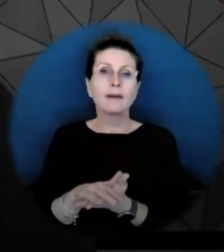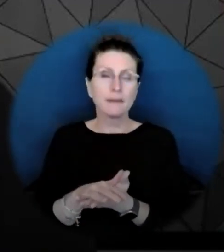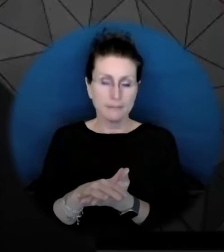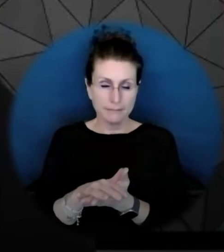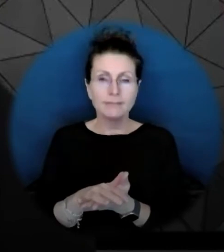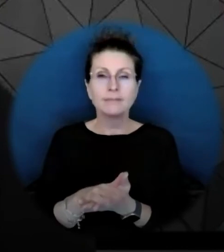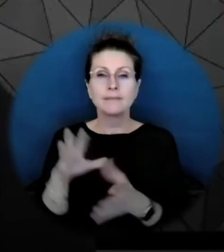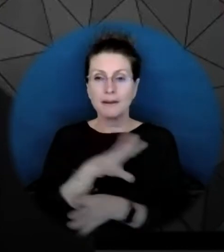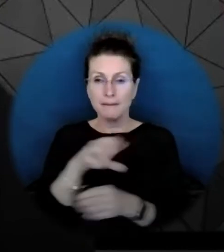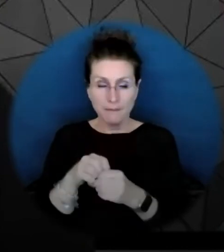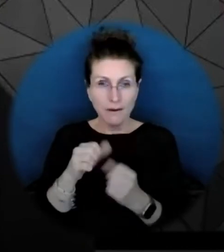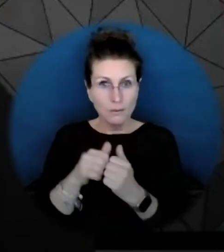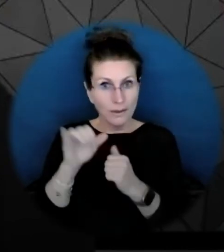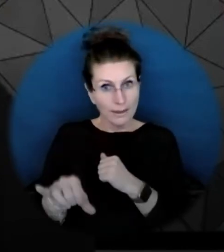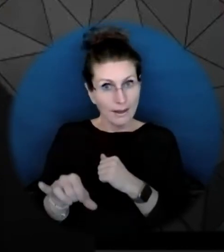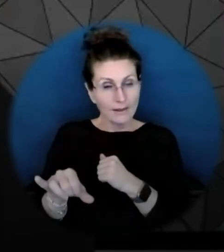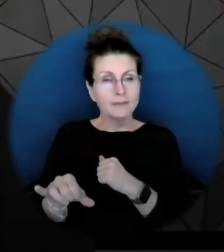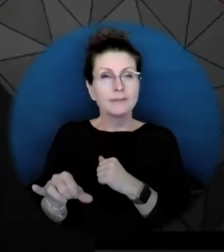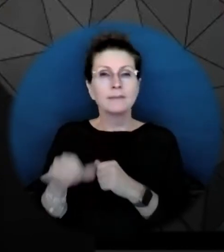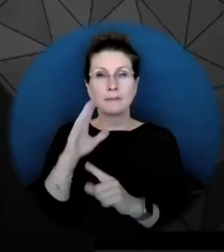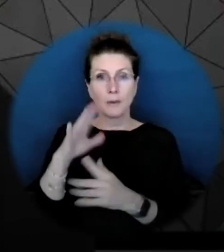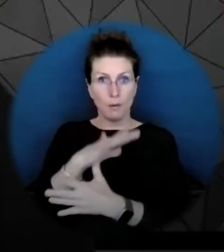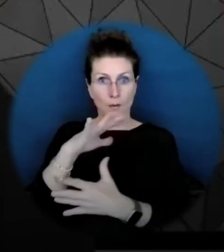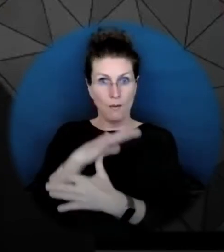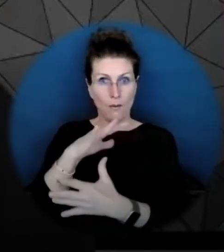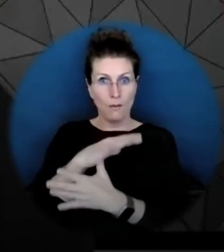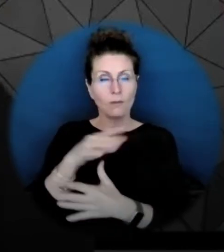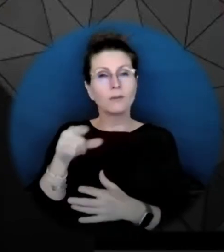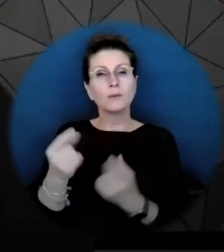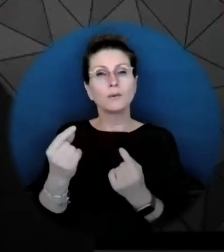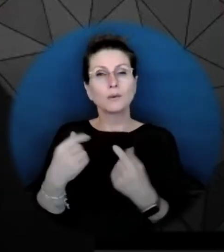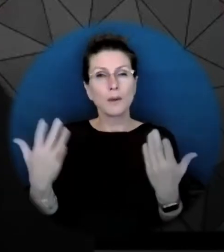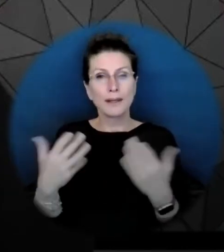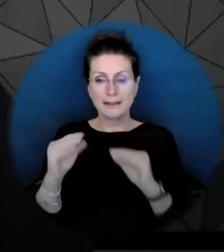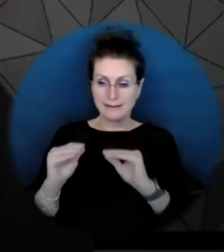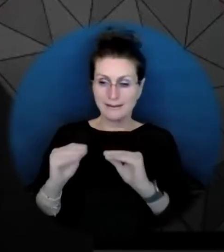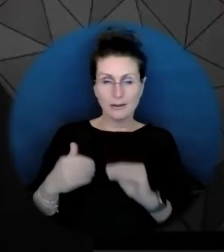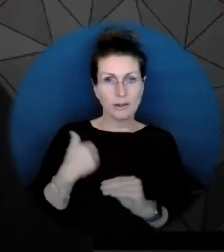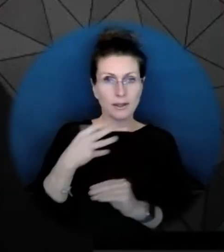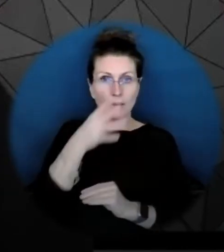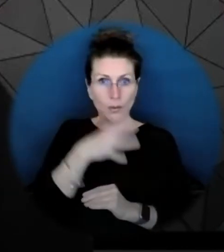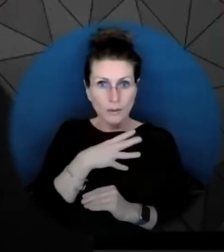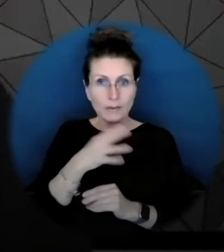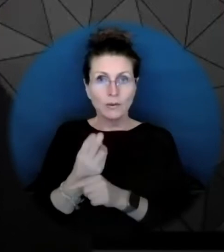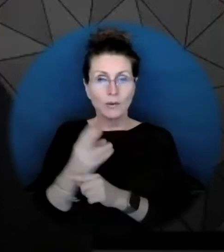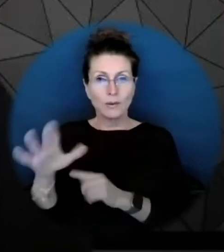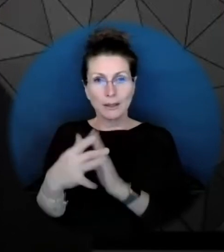Through my involvement with K2I, my main goal was to teach young women in the program, how to use their talents and their skills